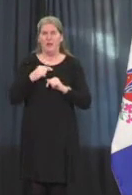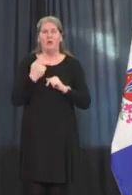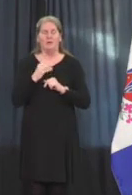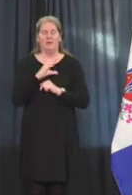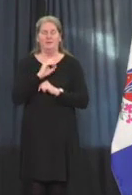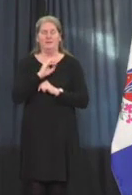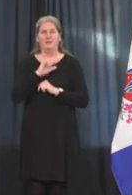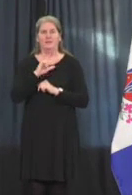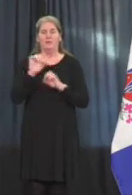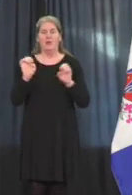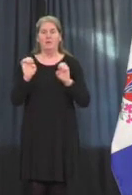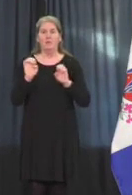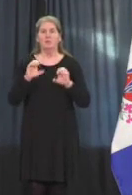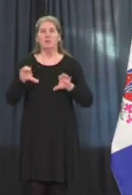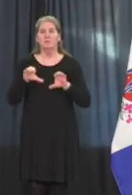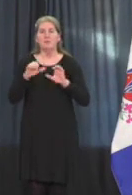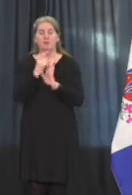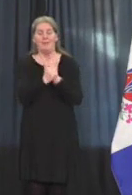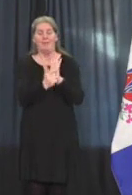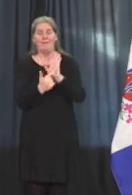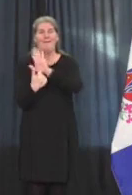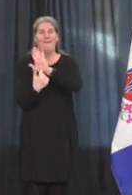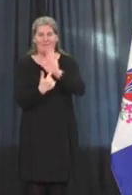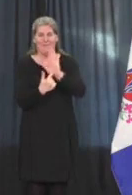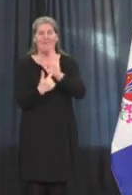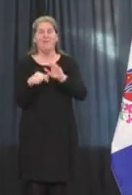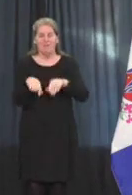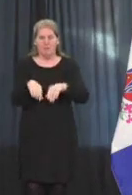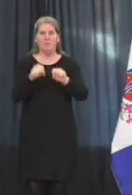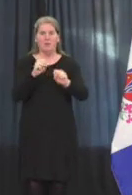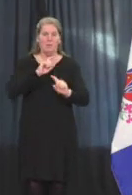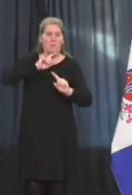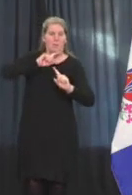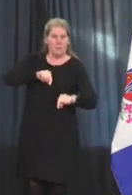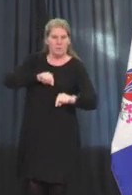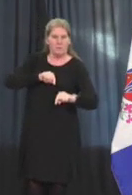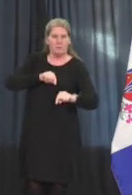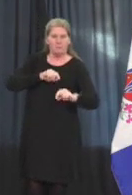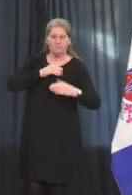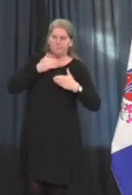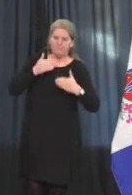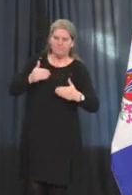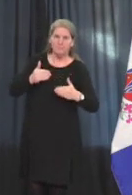MEASURES ACT TO ENACT THESE ORDERS, WHICH REINFORCE THOSE OF